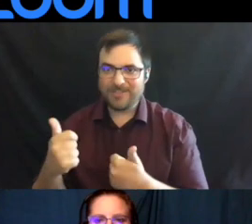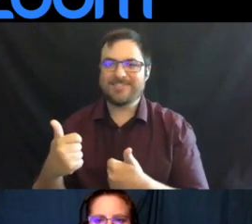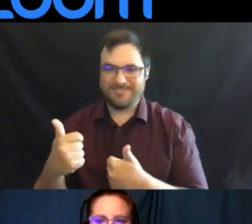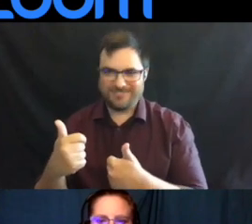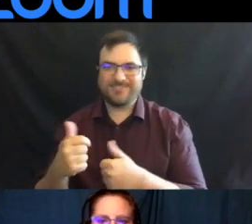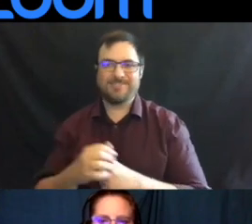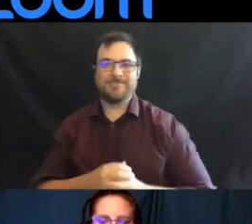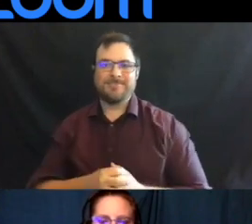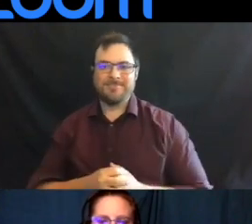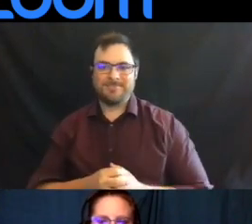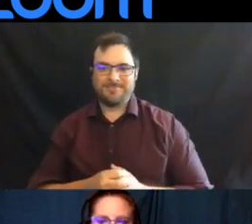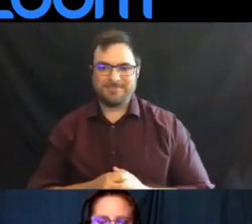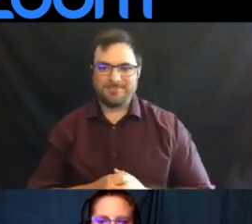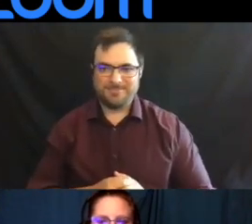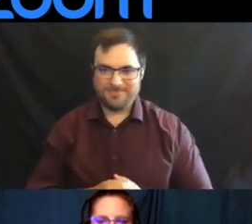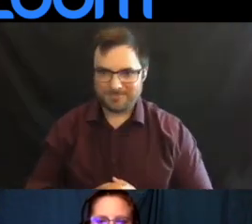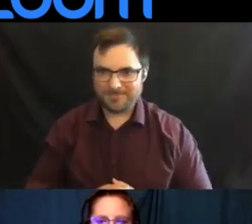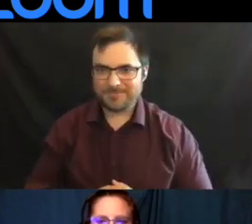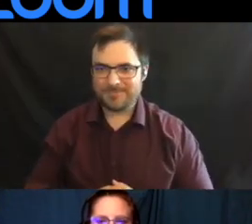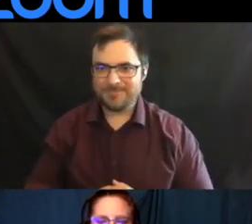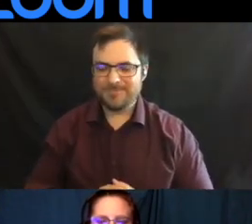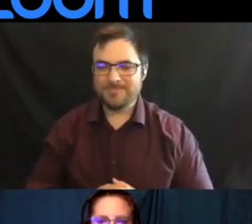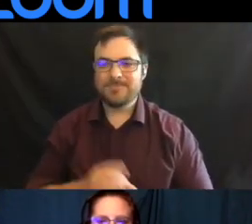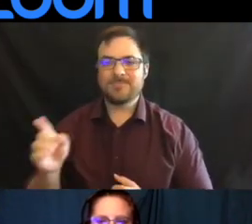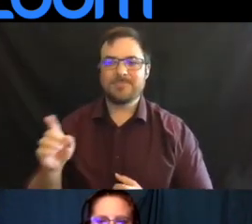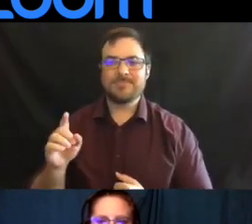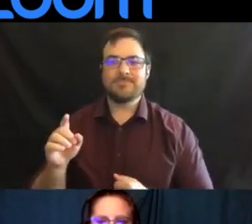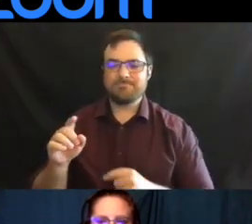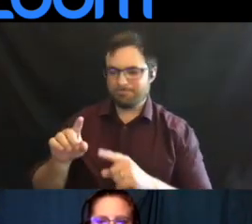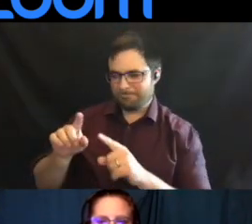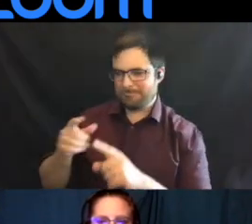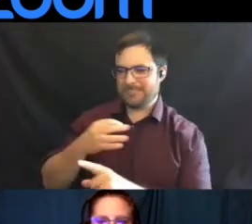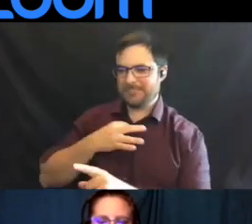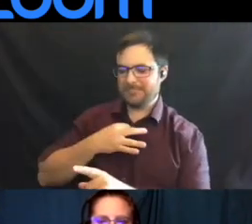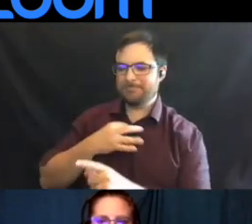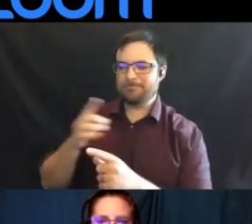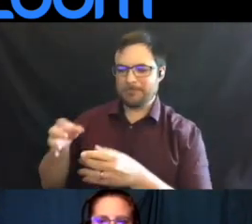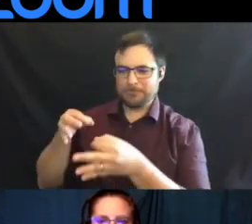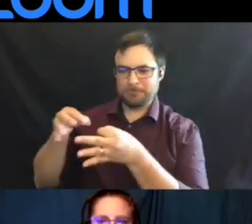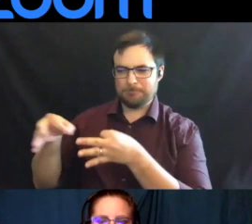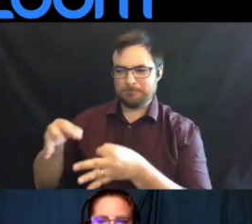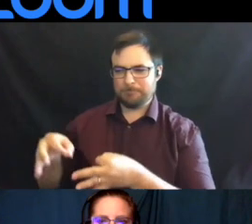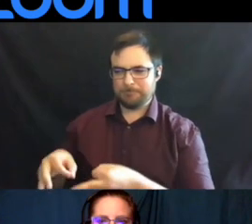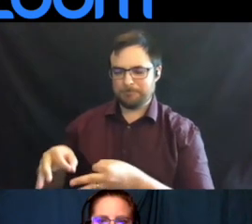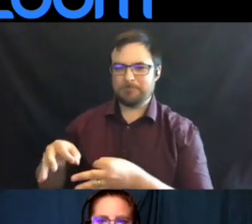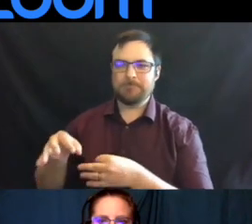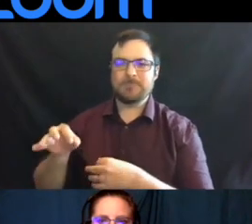person who's on the call today and just ask...can you talk a little bit about the work that